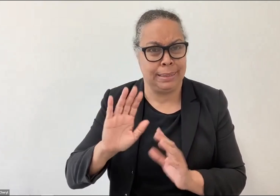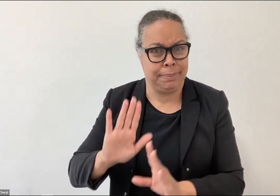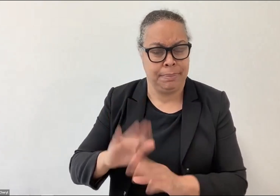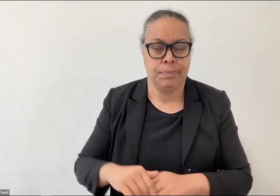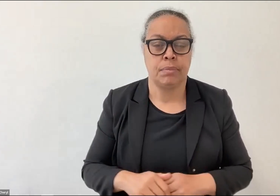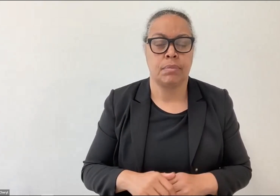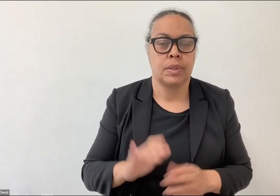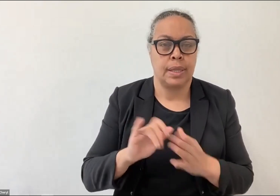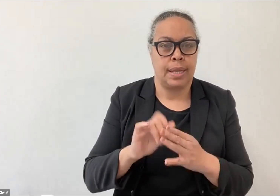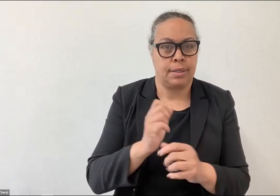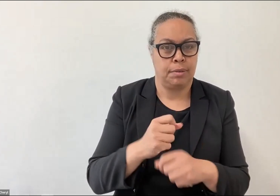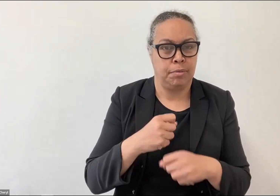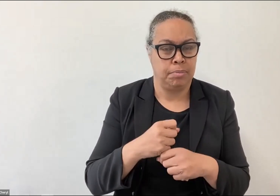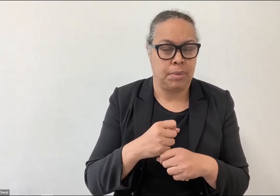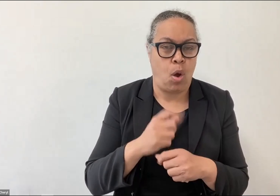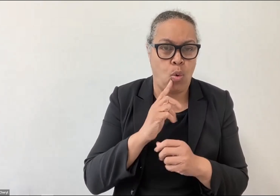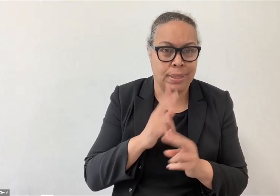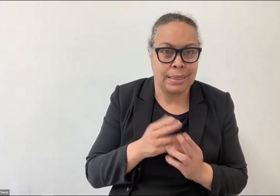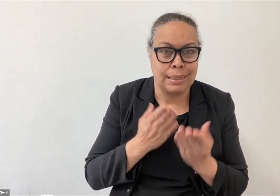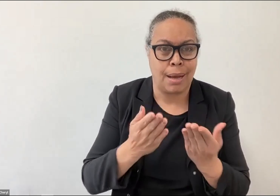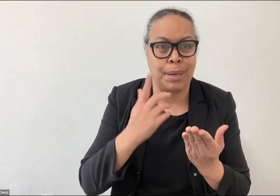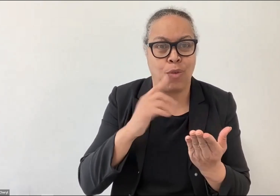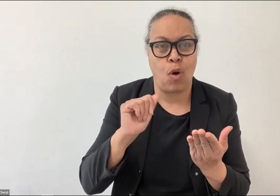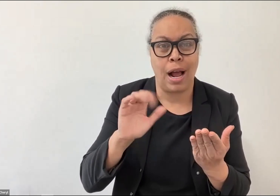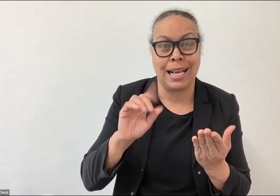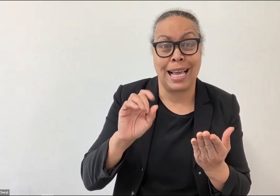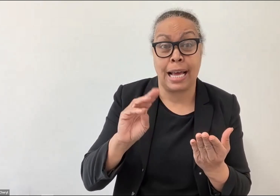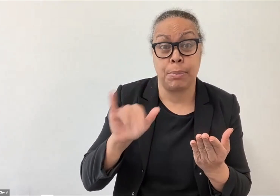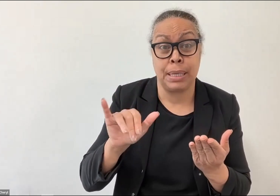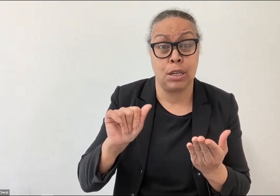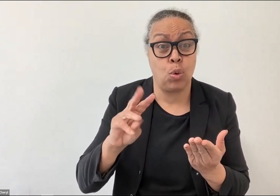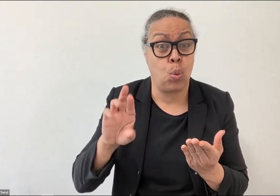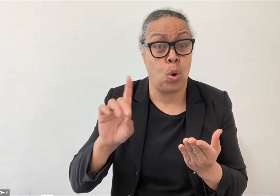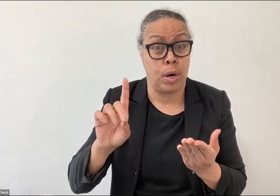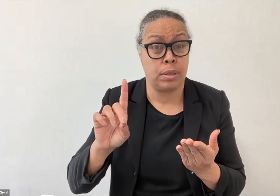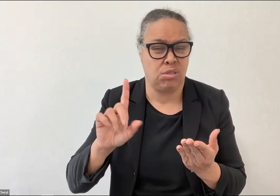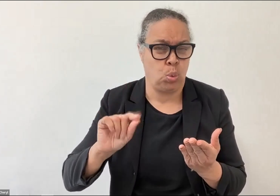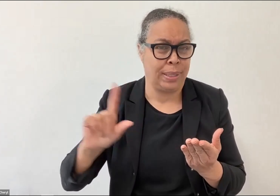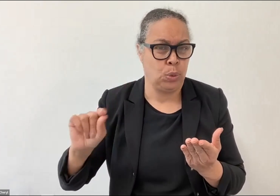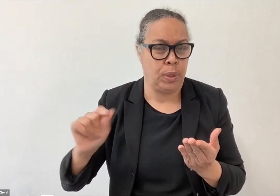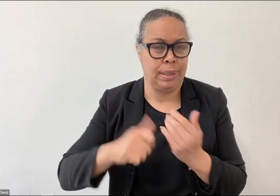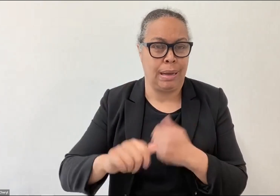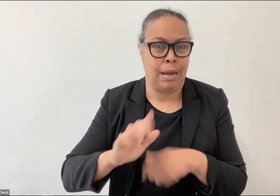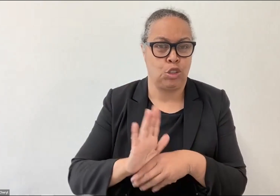It was nominated for an academy award in 2020, under documentaries.